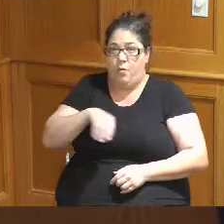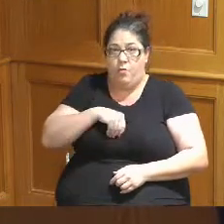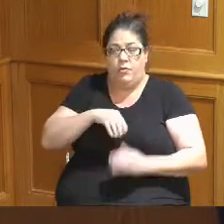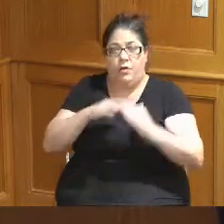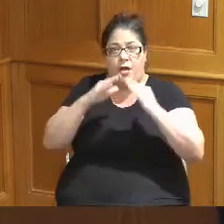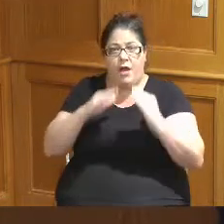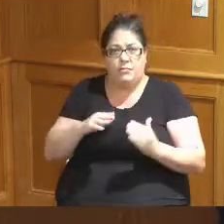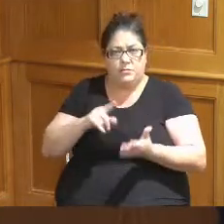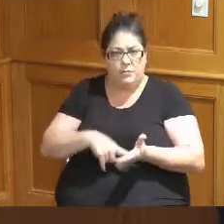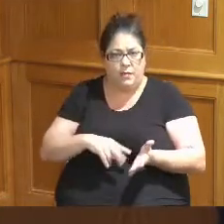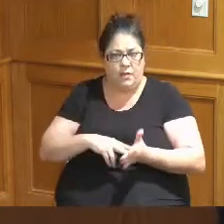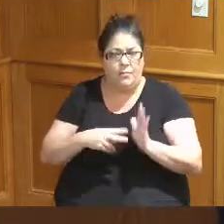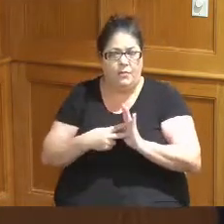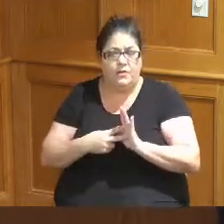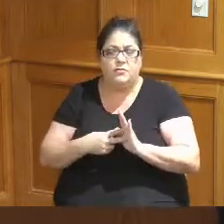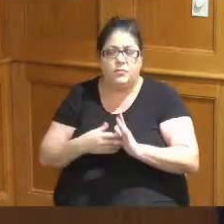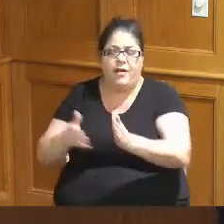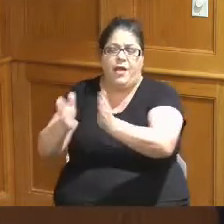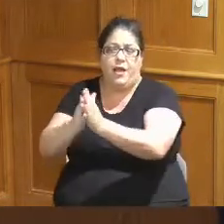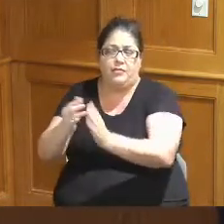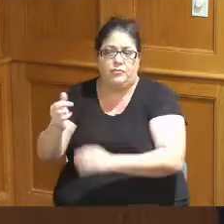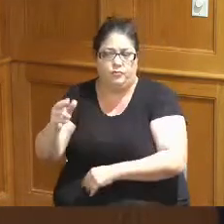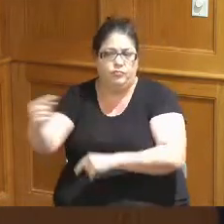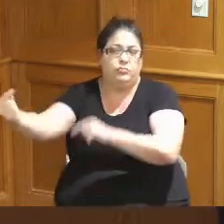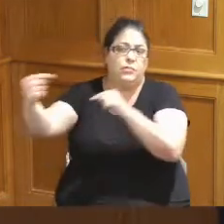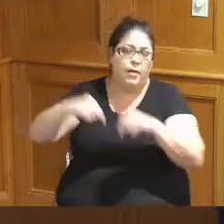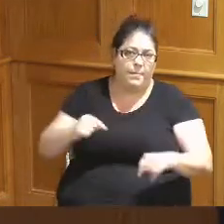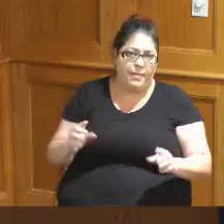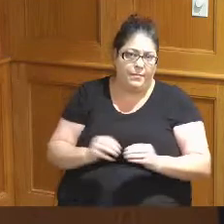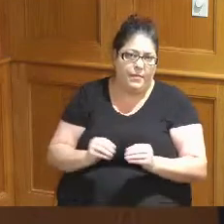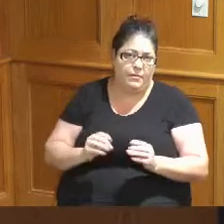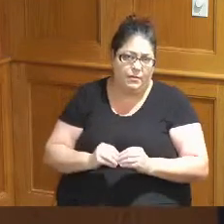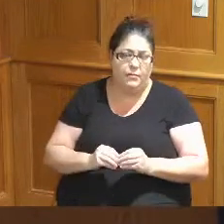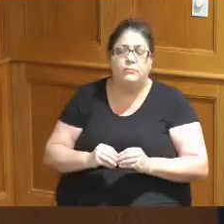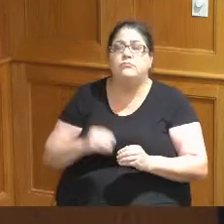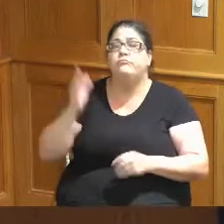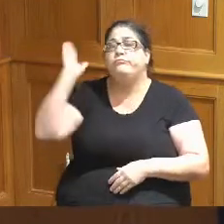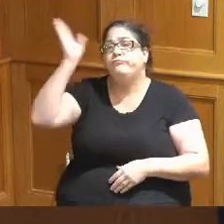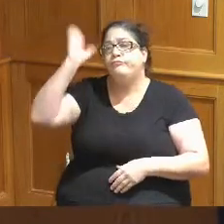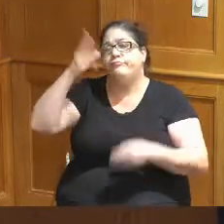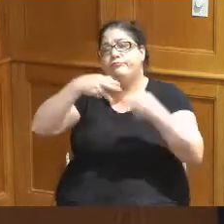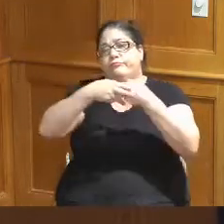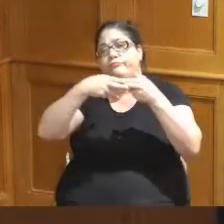inviting her to come to one of our meetings to be able to have a presentation breaking that down so